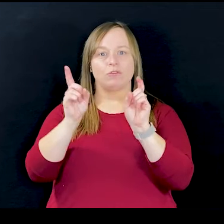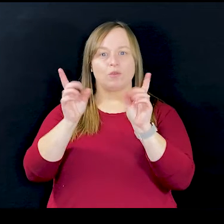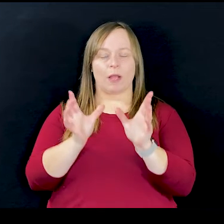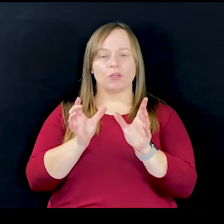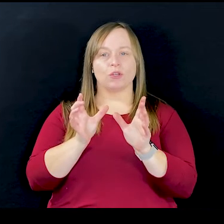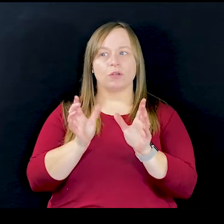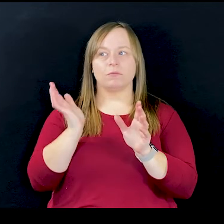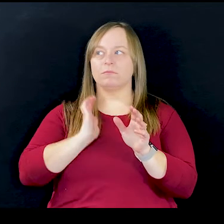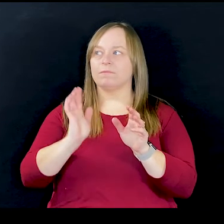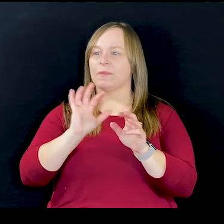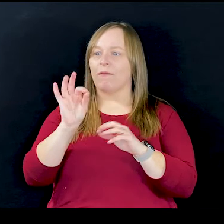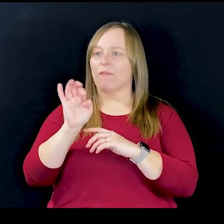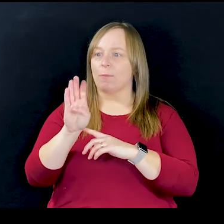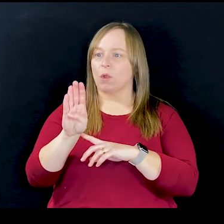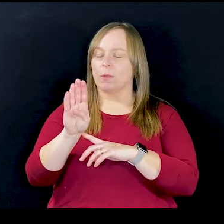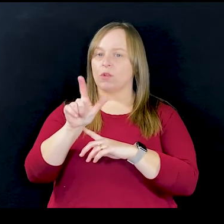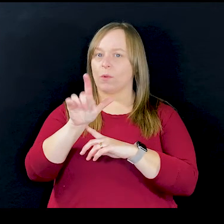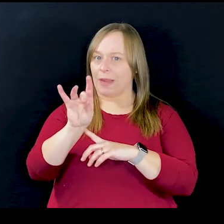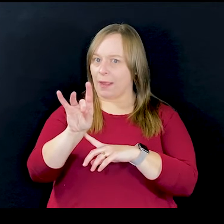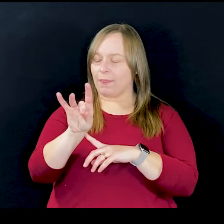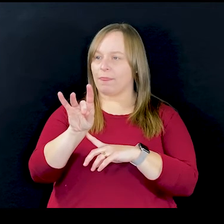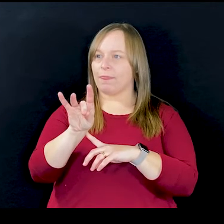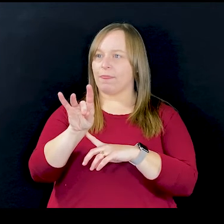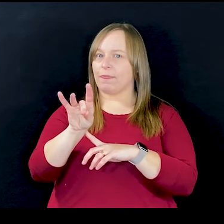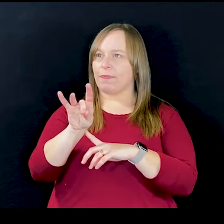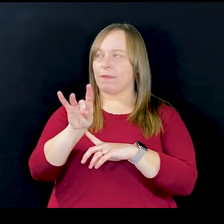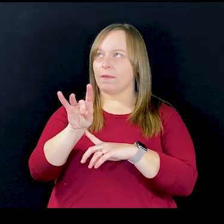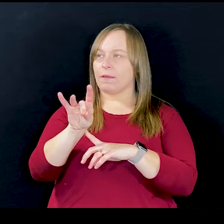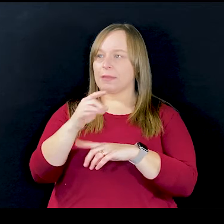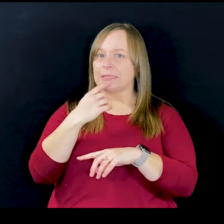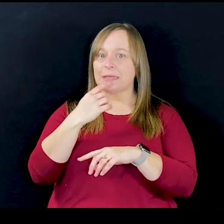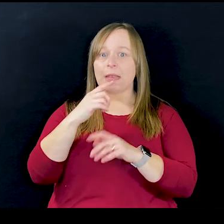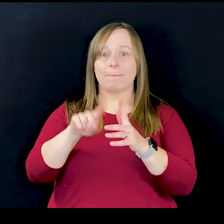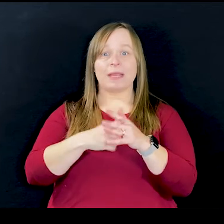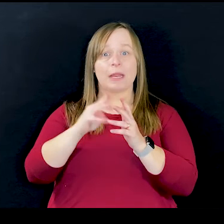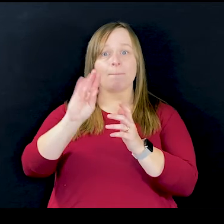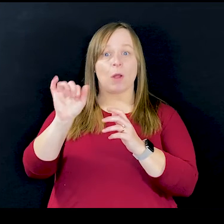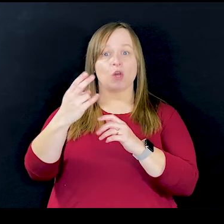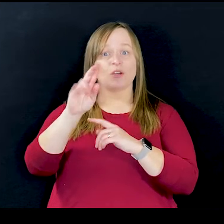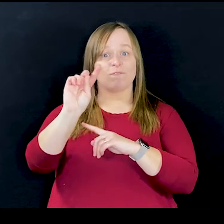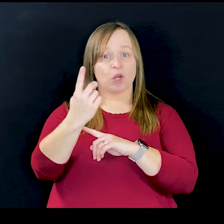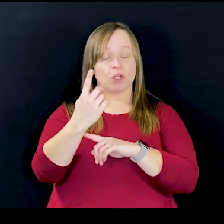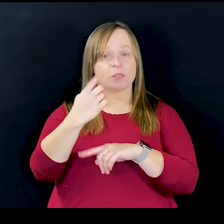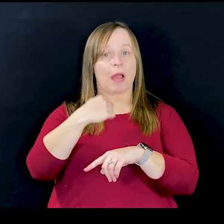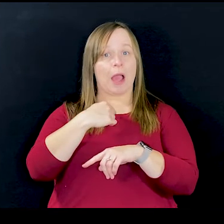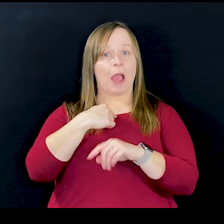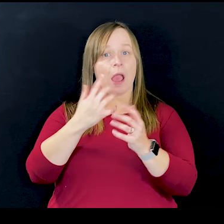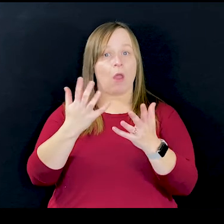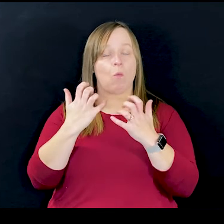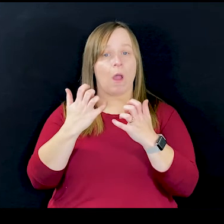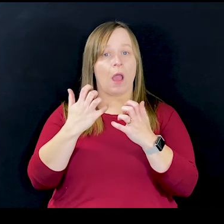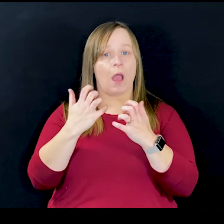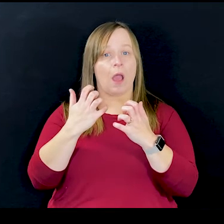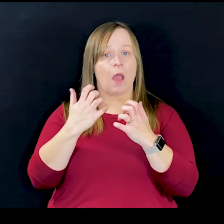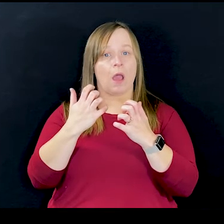director back on February 28 that said, beginning March 1st,